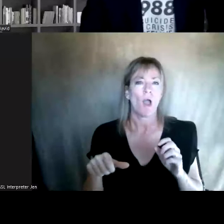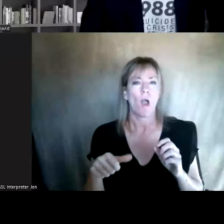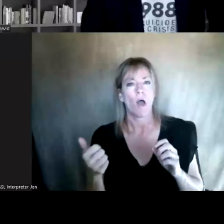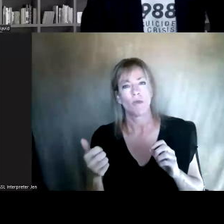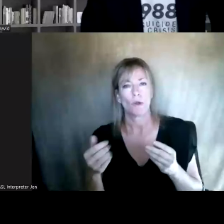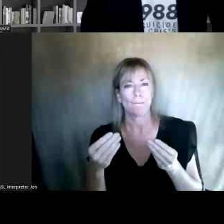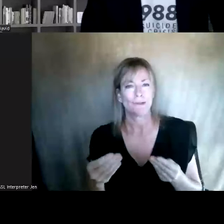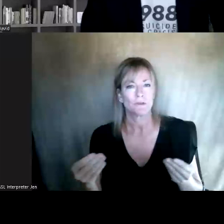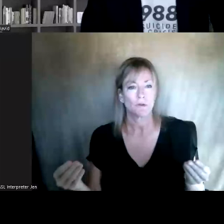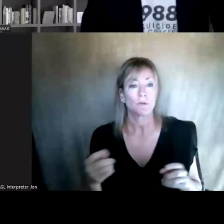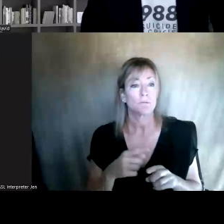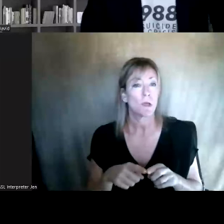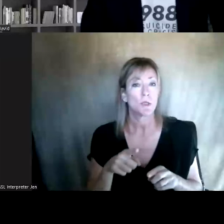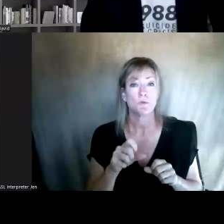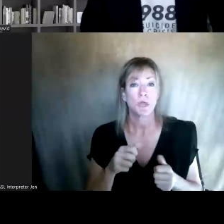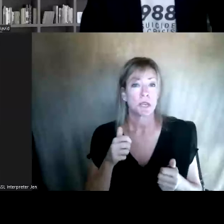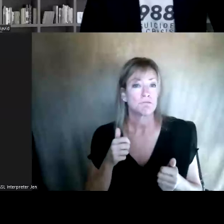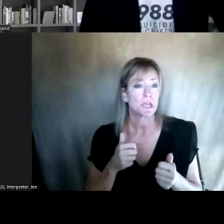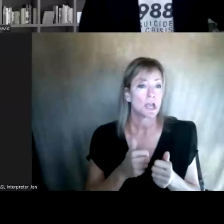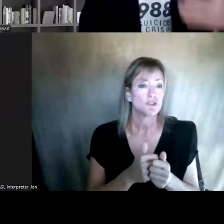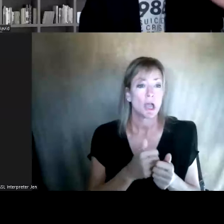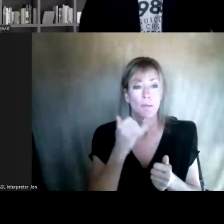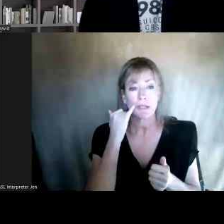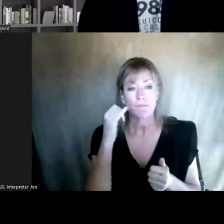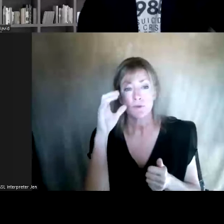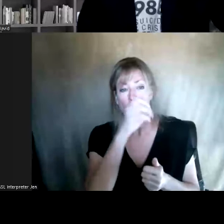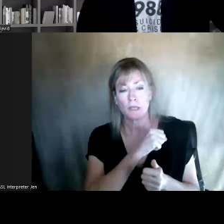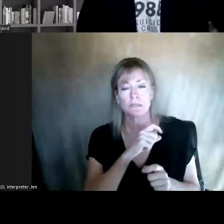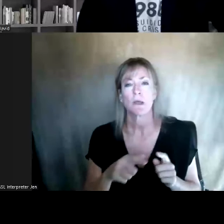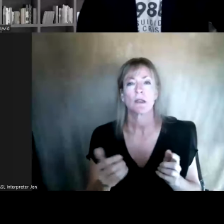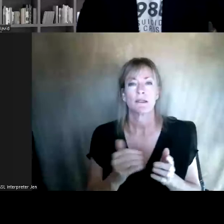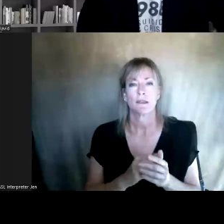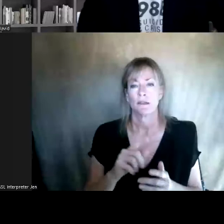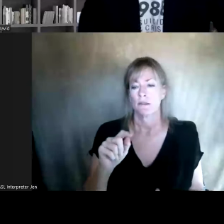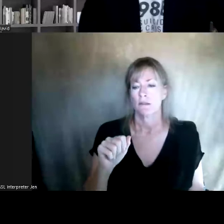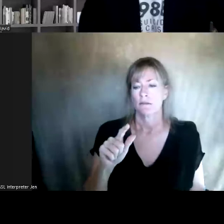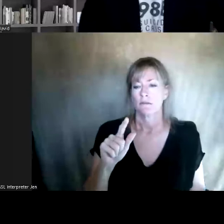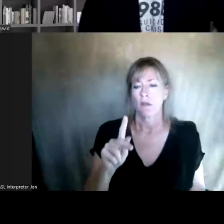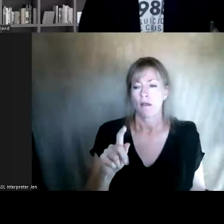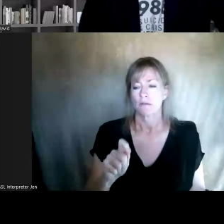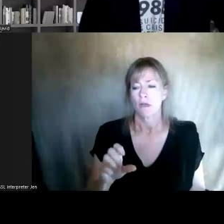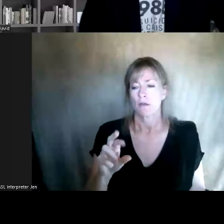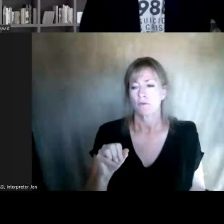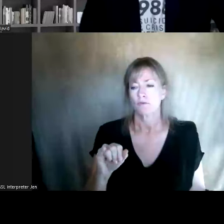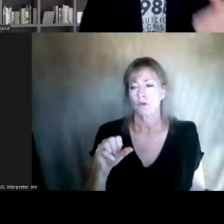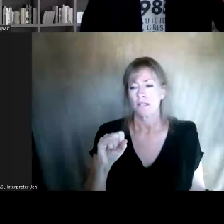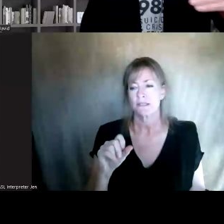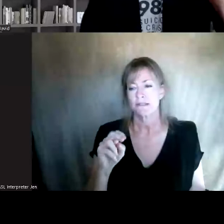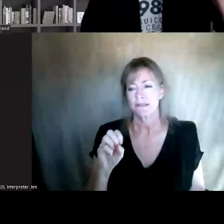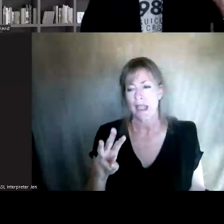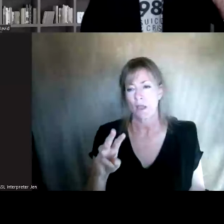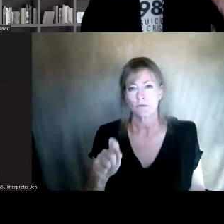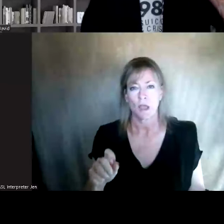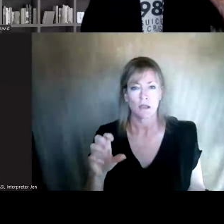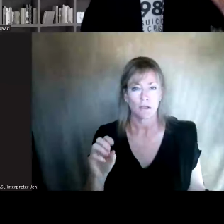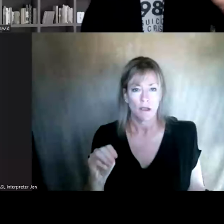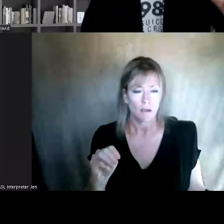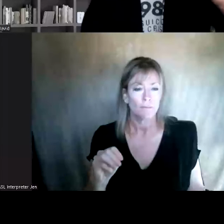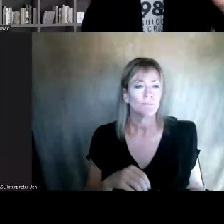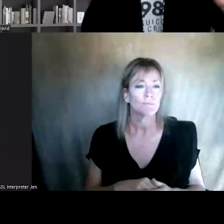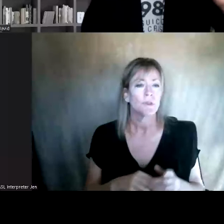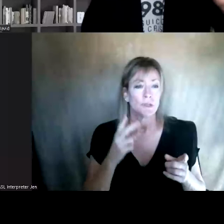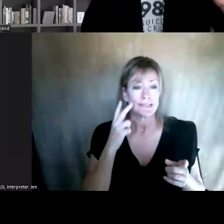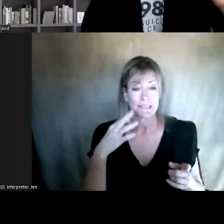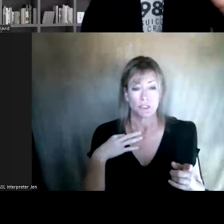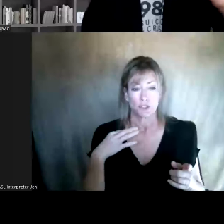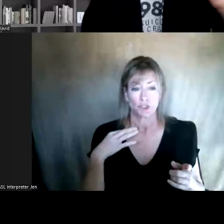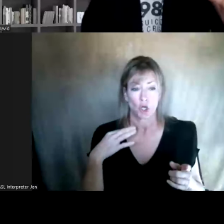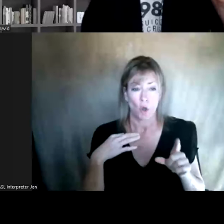AND YOU WILL SEE A T-SHIRT IN THE LOWER LEFT HAND OF THE WEBSITE.